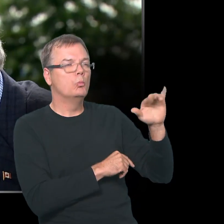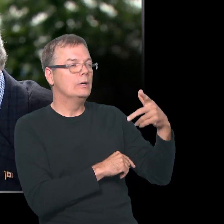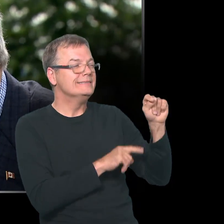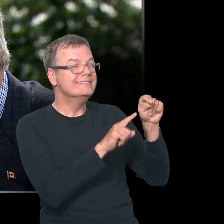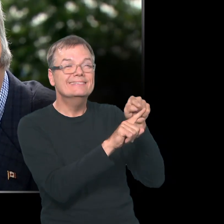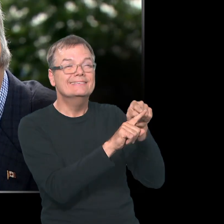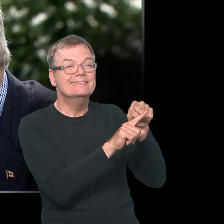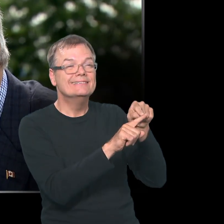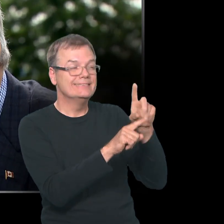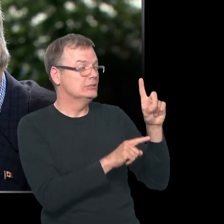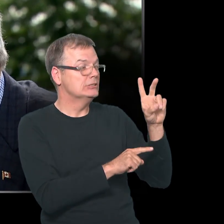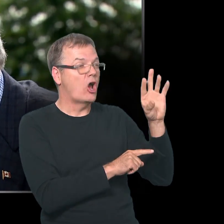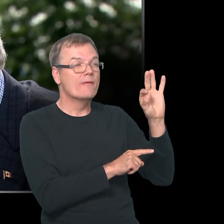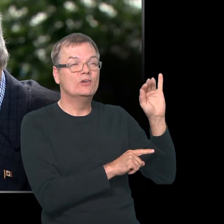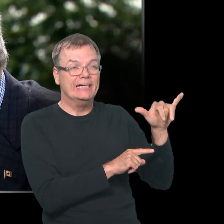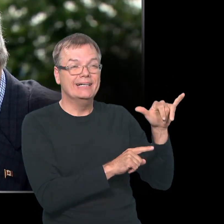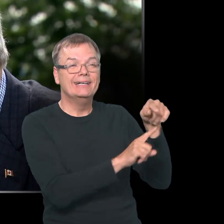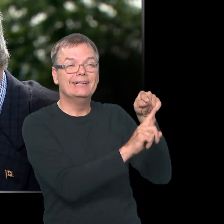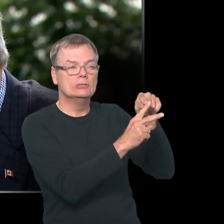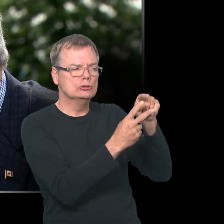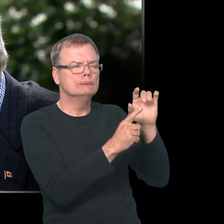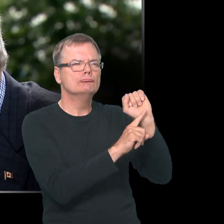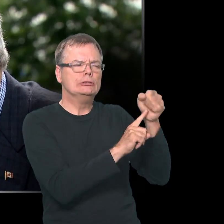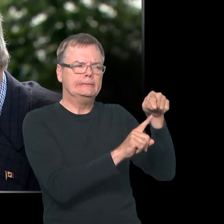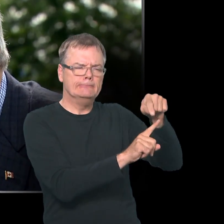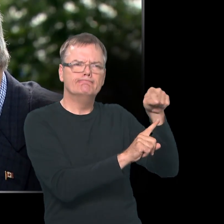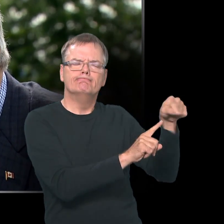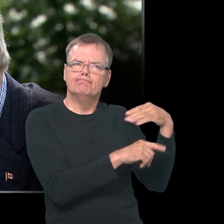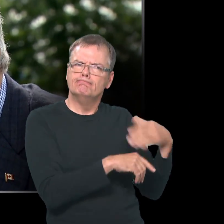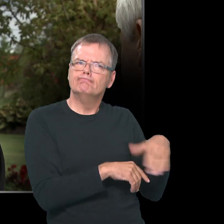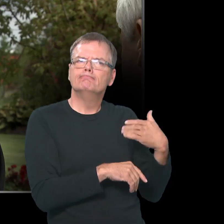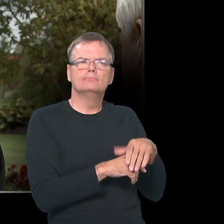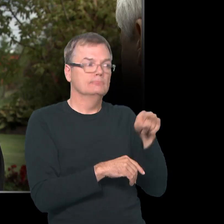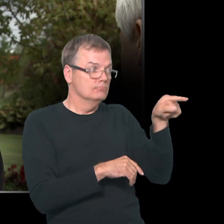during the so called Wright-Duffy affair.